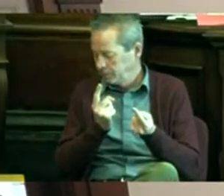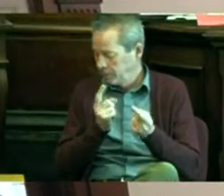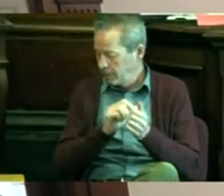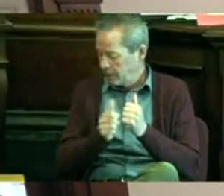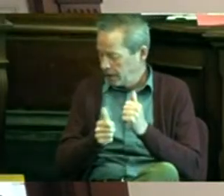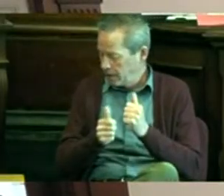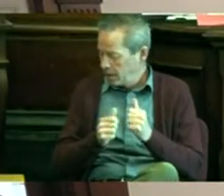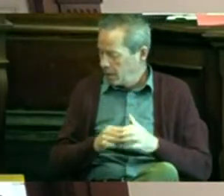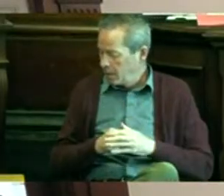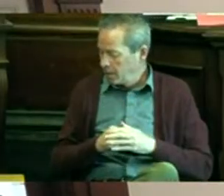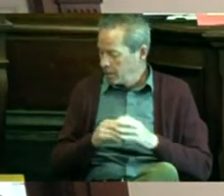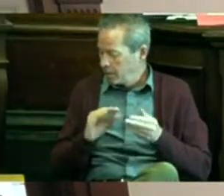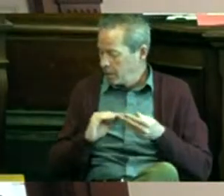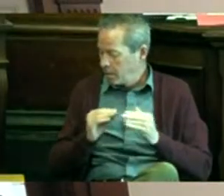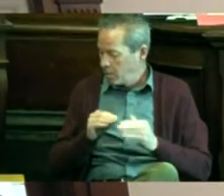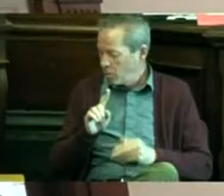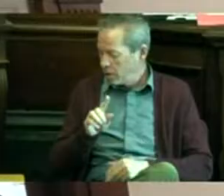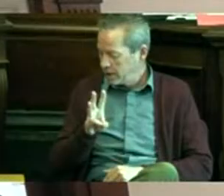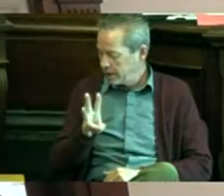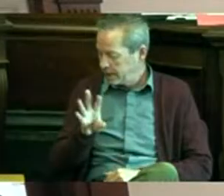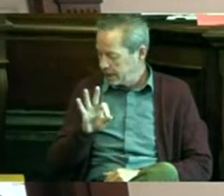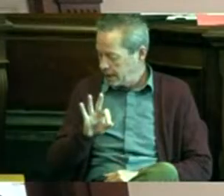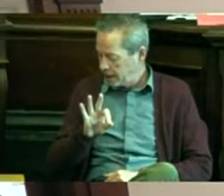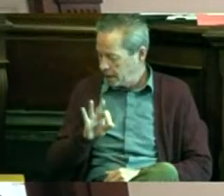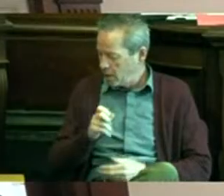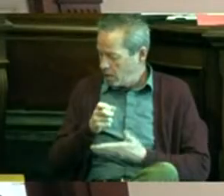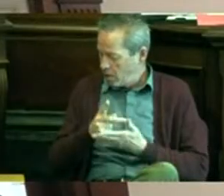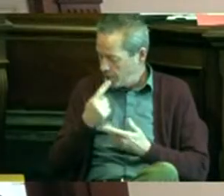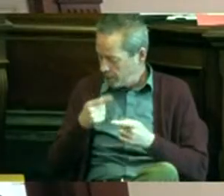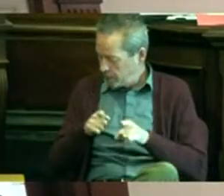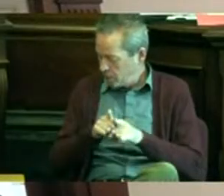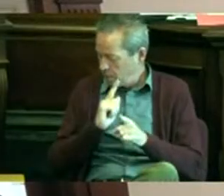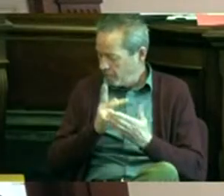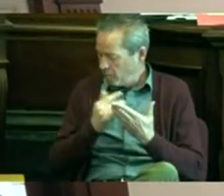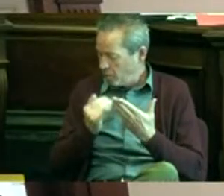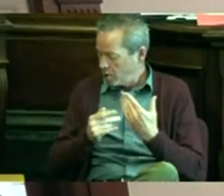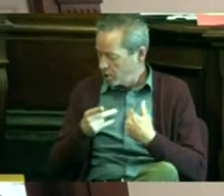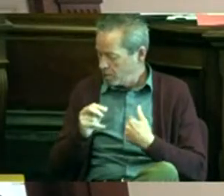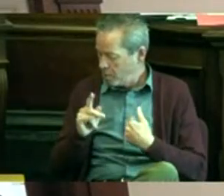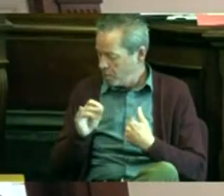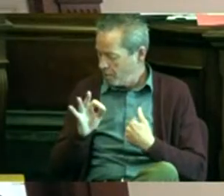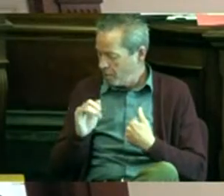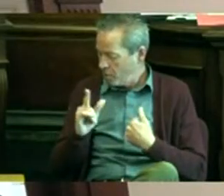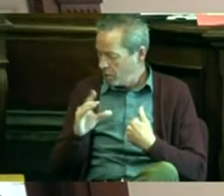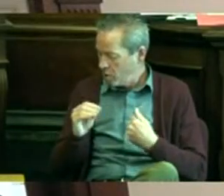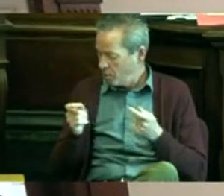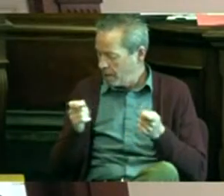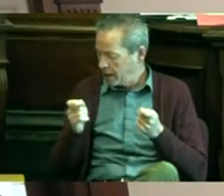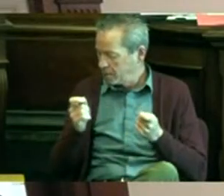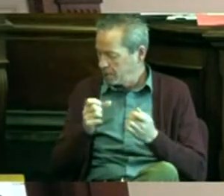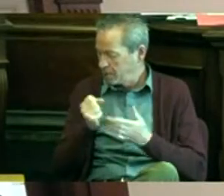Seconded. All in favor, please say aye. Aye. Any opposed? The